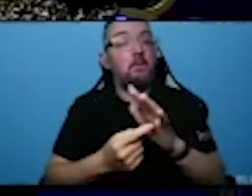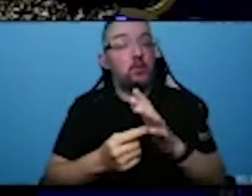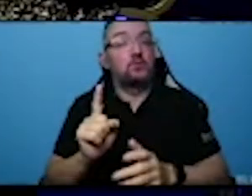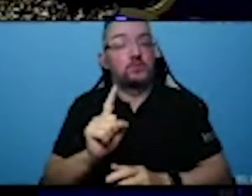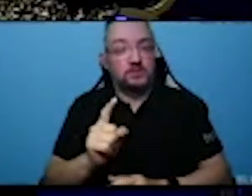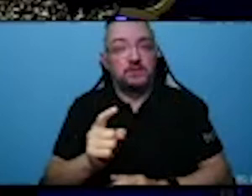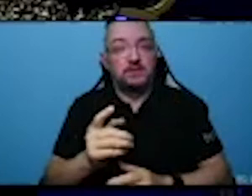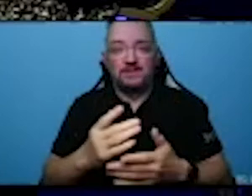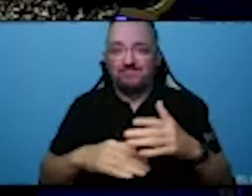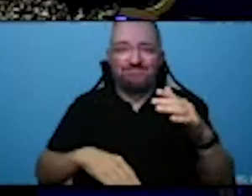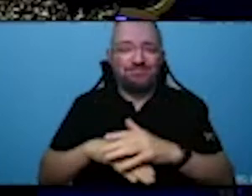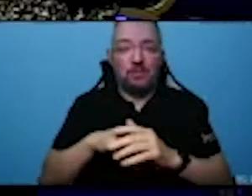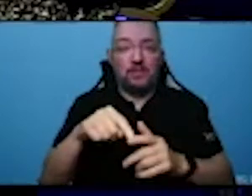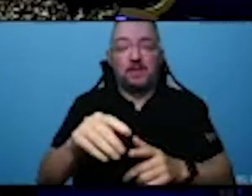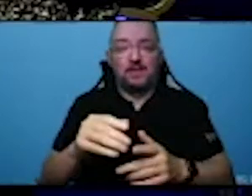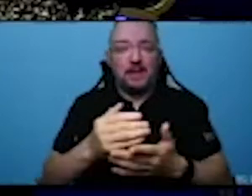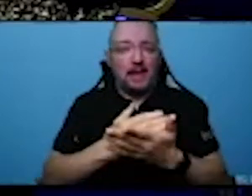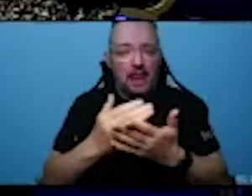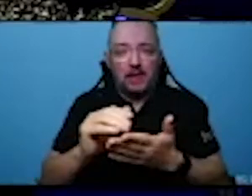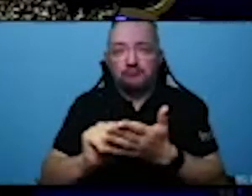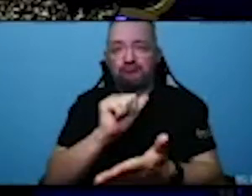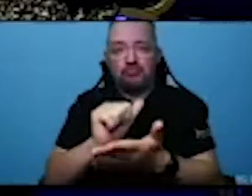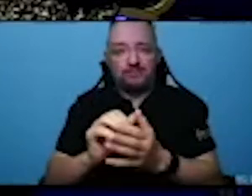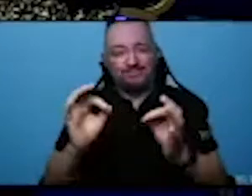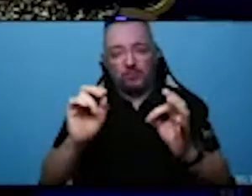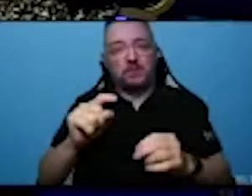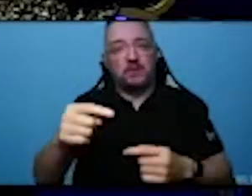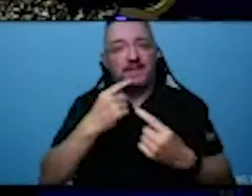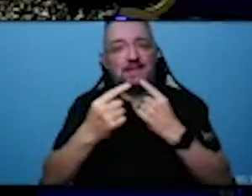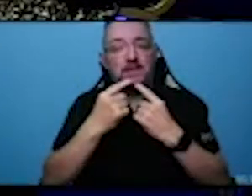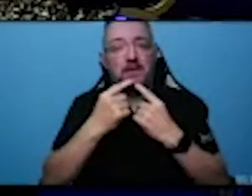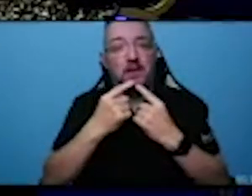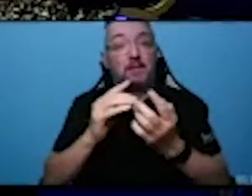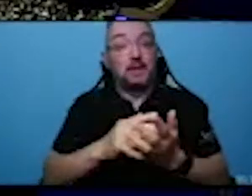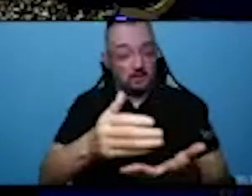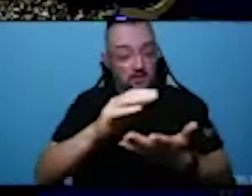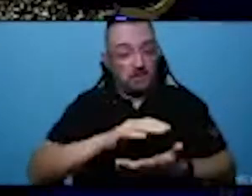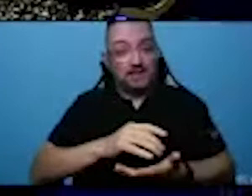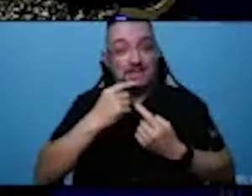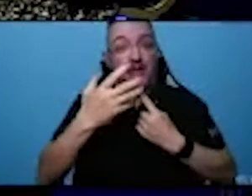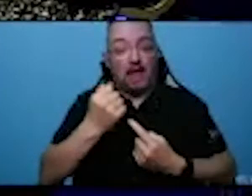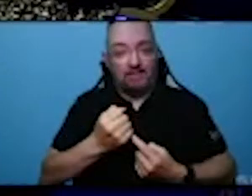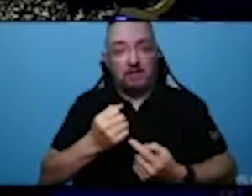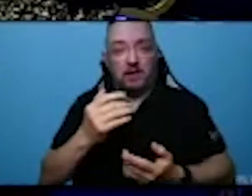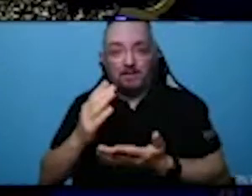used to generate the evidence, that then enables us to make decisions that are underpinned by robust science.